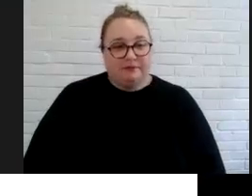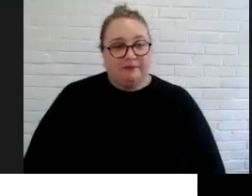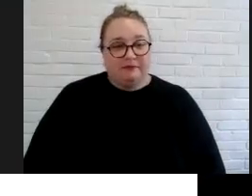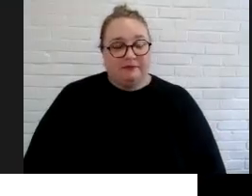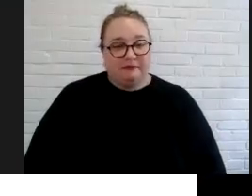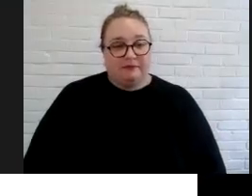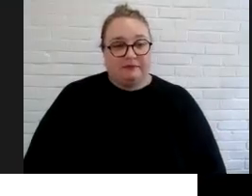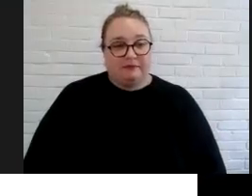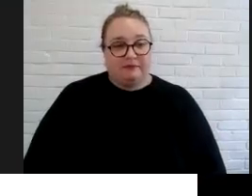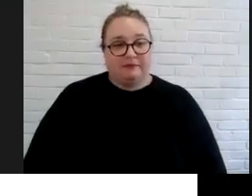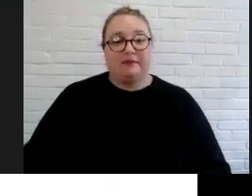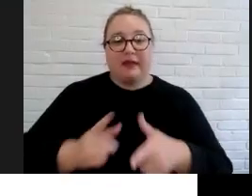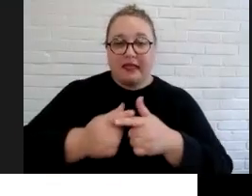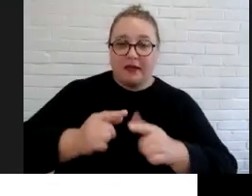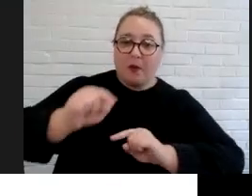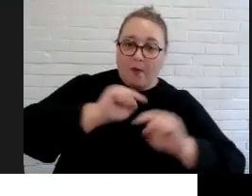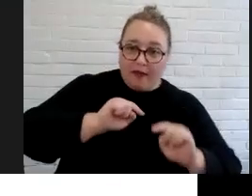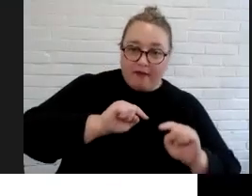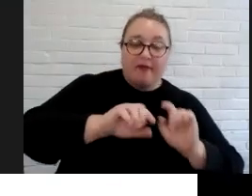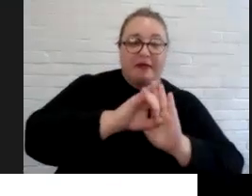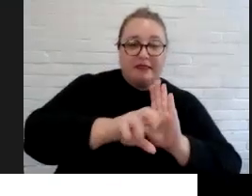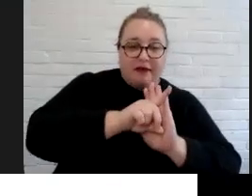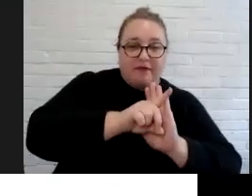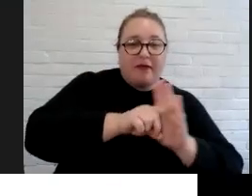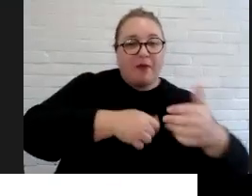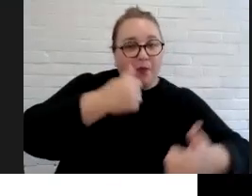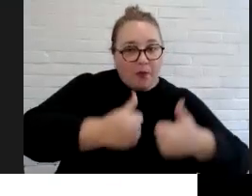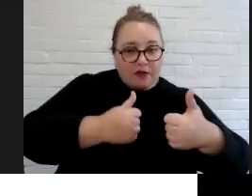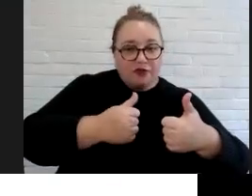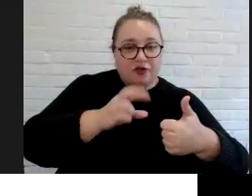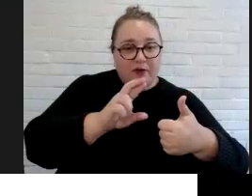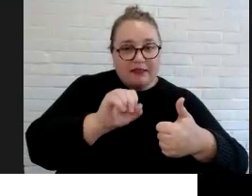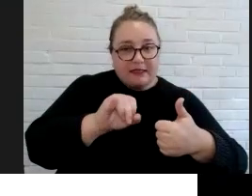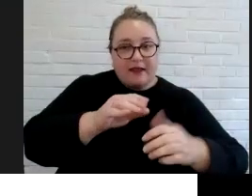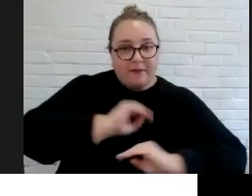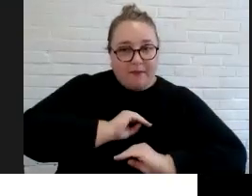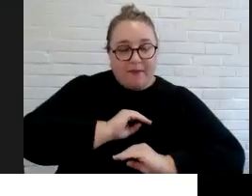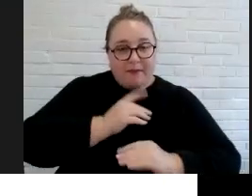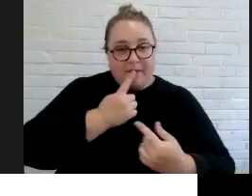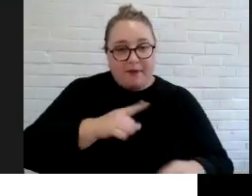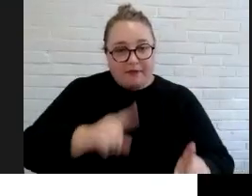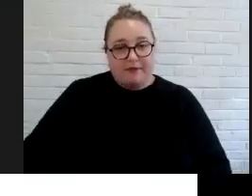identify which substantive interaction method is being met by my interactions, there.